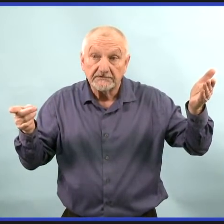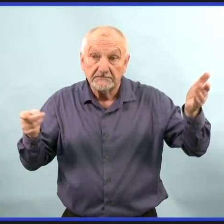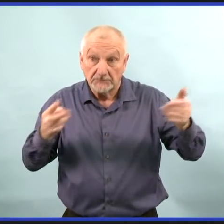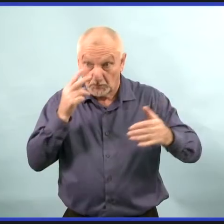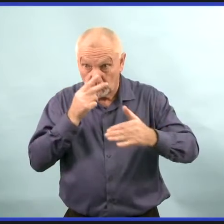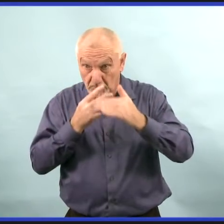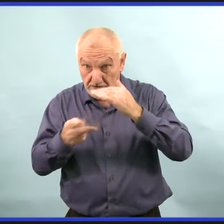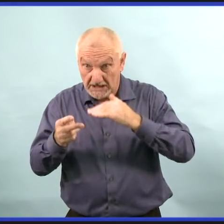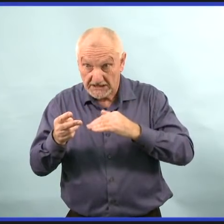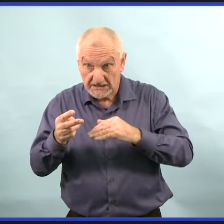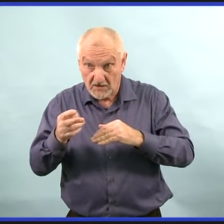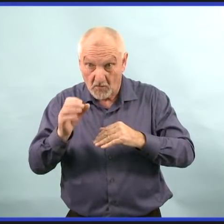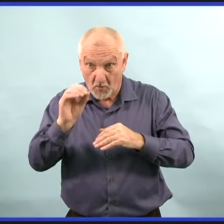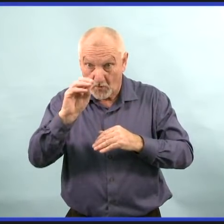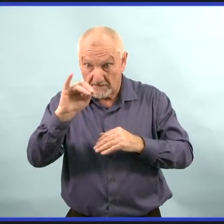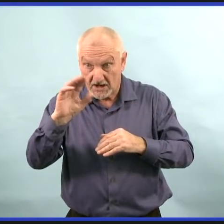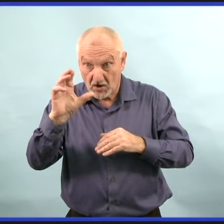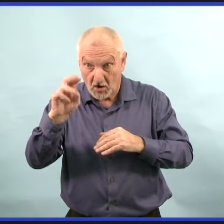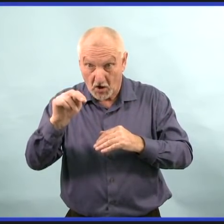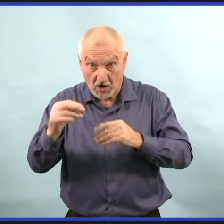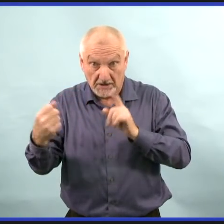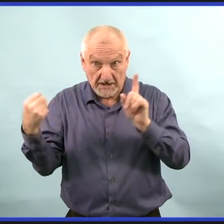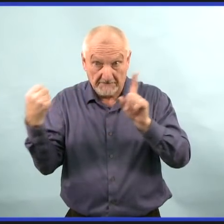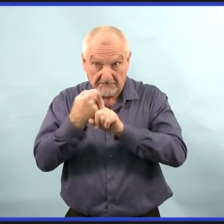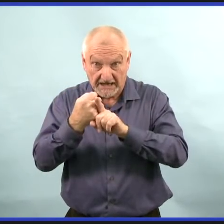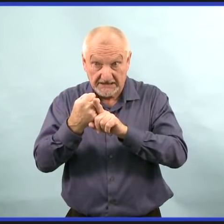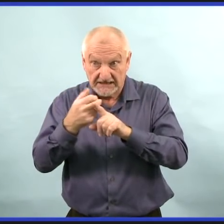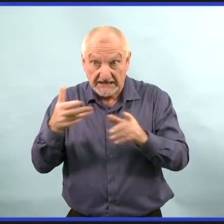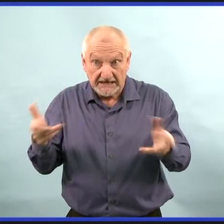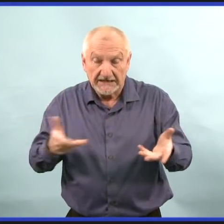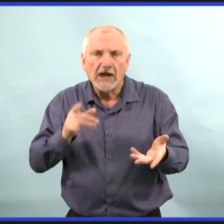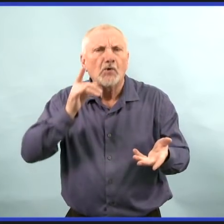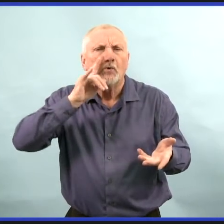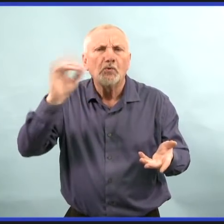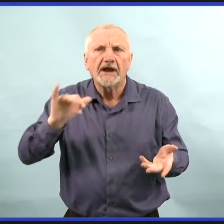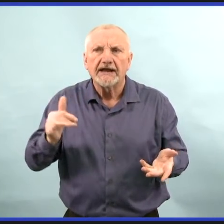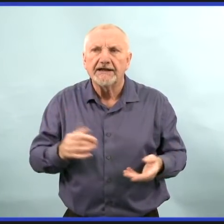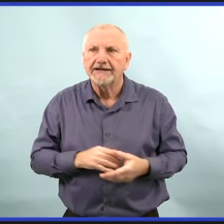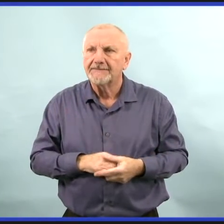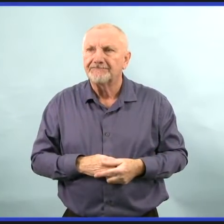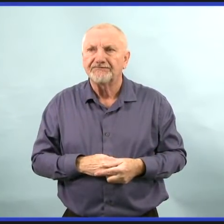i sure i didn't catch a lot of that i can i can confirm we have not detected a case of omicron